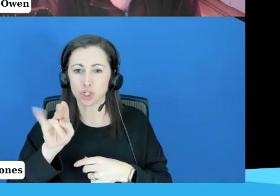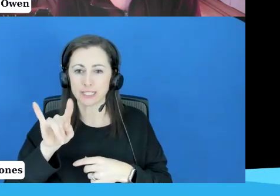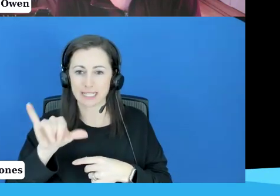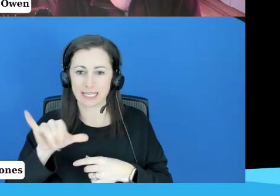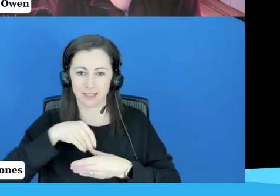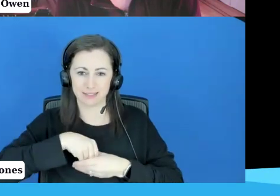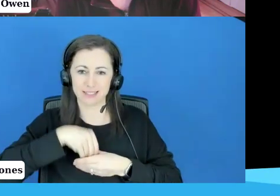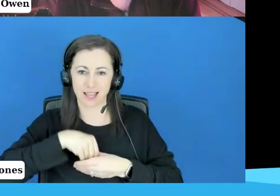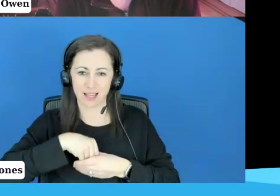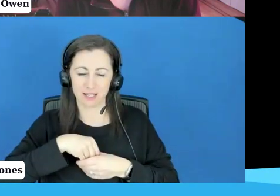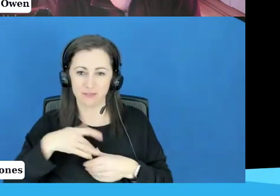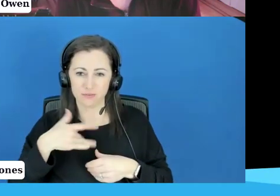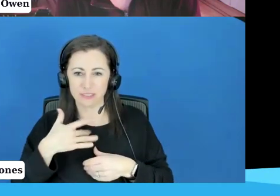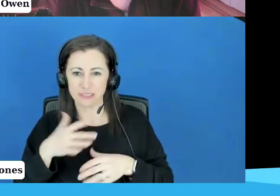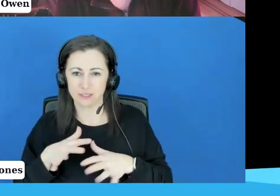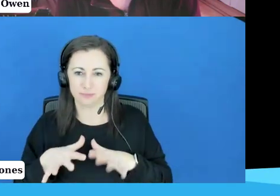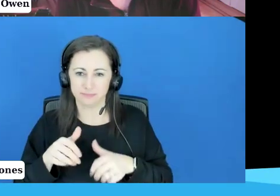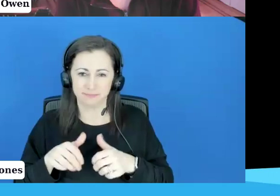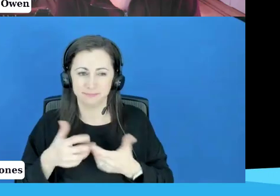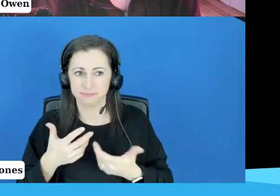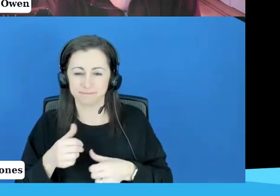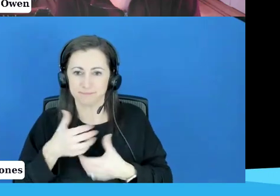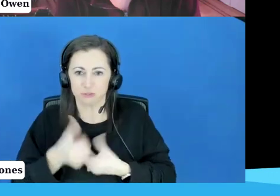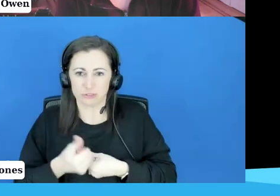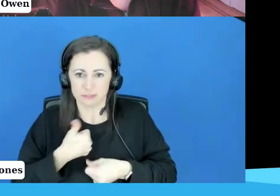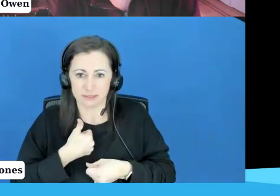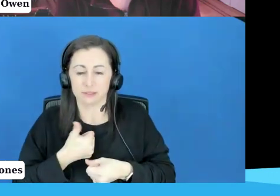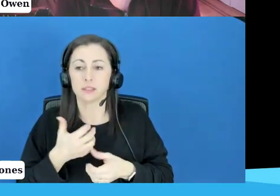I talked to a therapist and talked to other moms